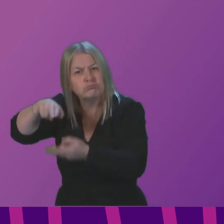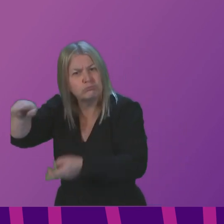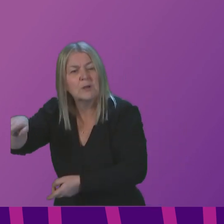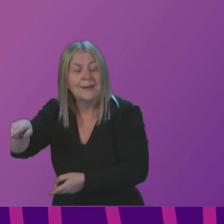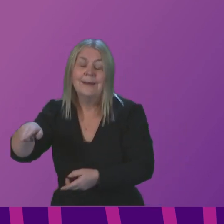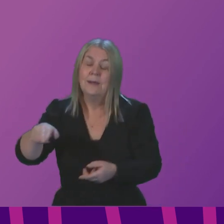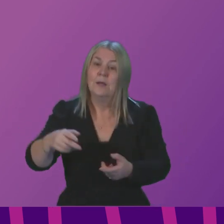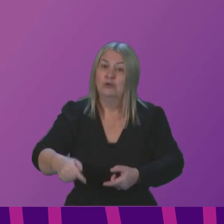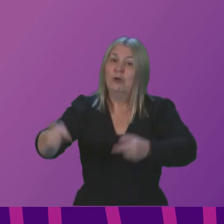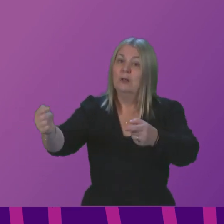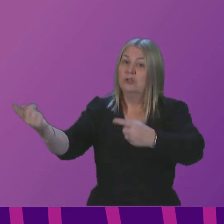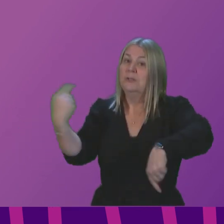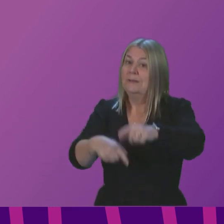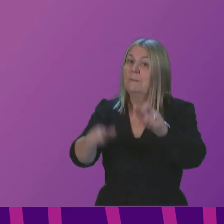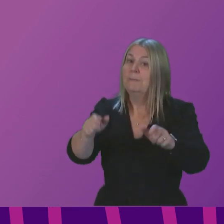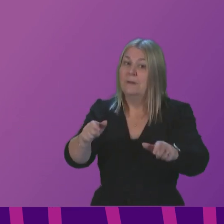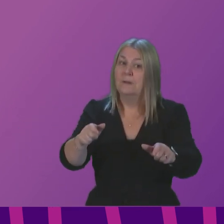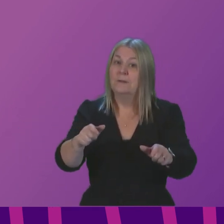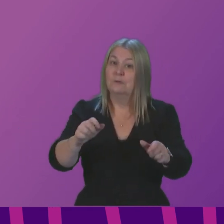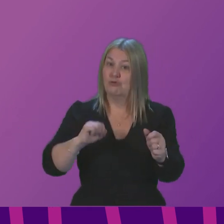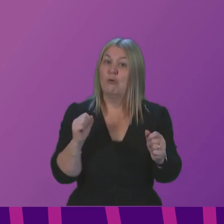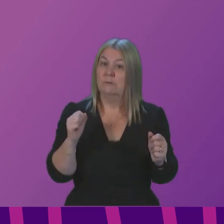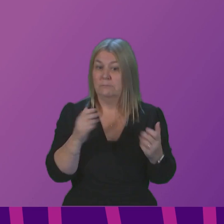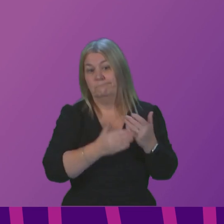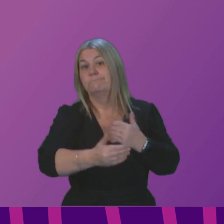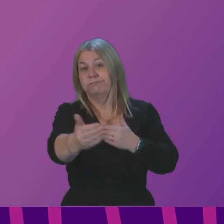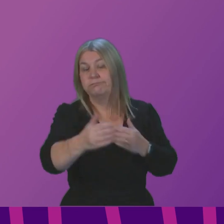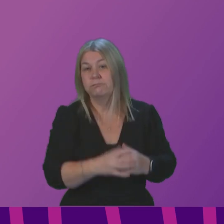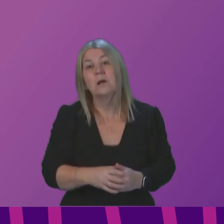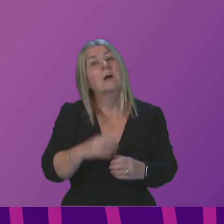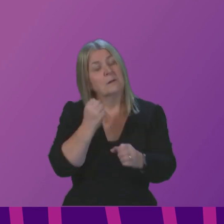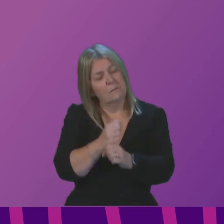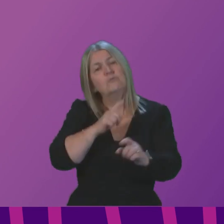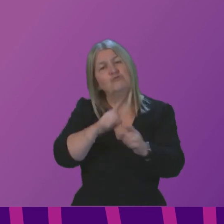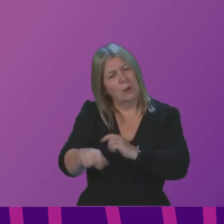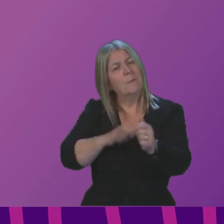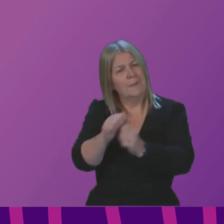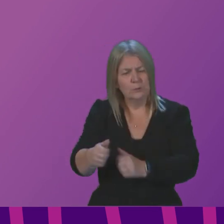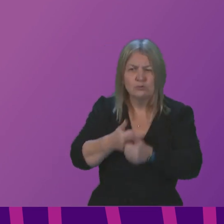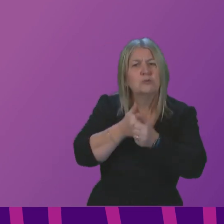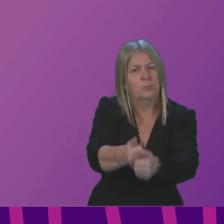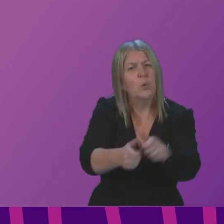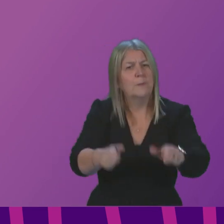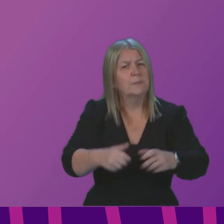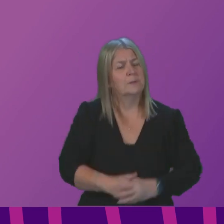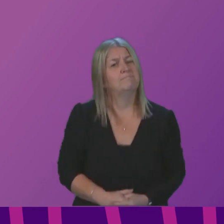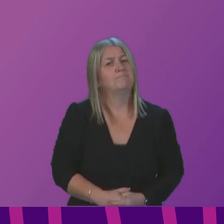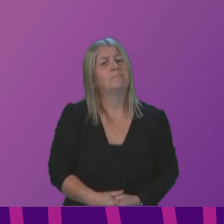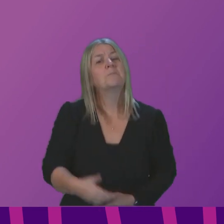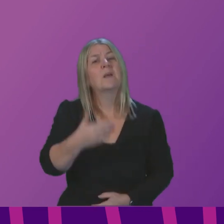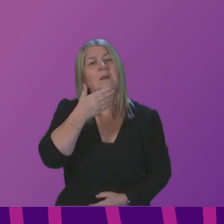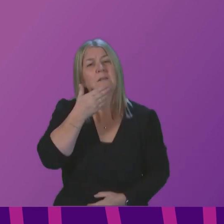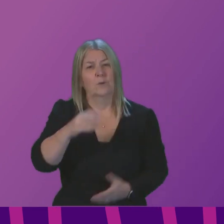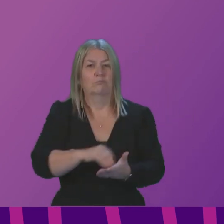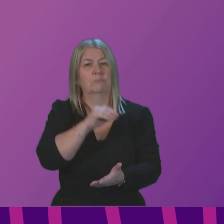the country, and the Government will do everything that we can within our resources to help people